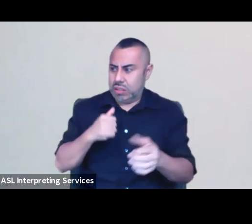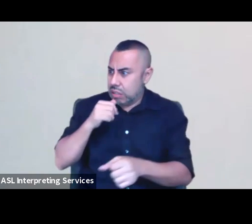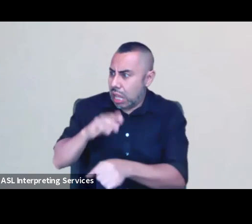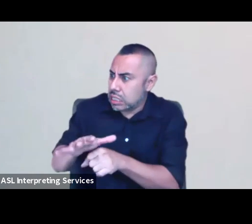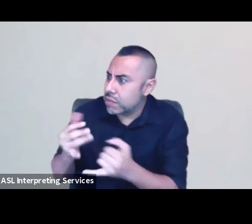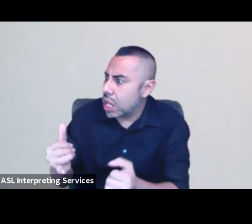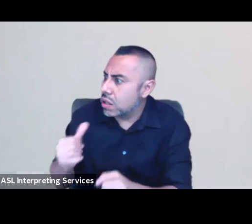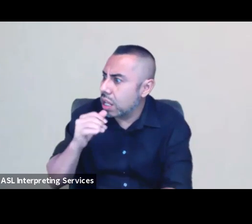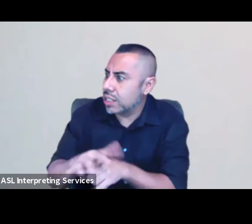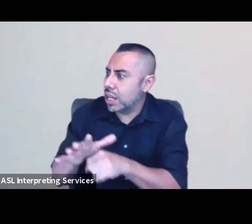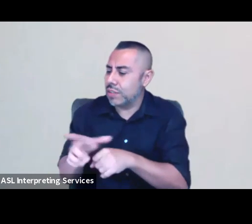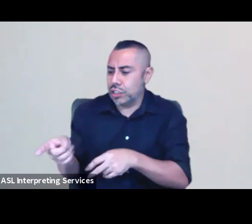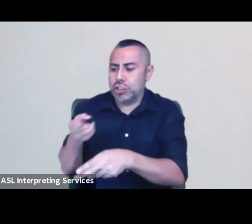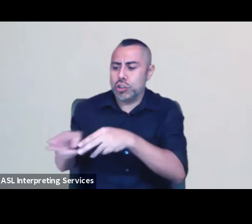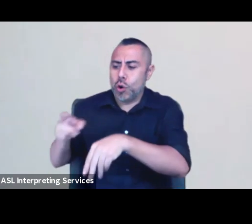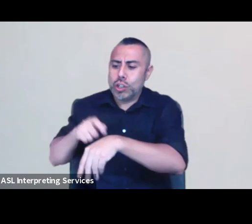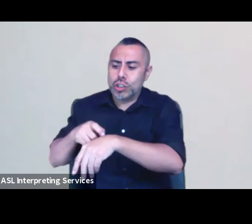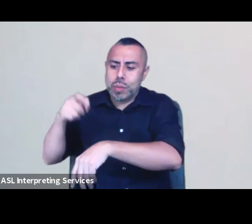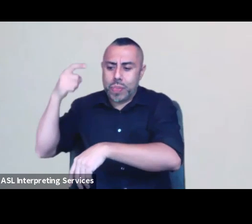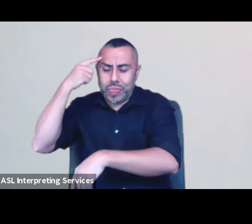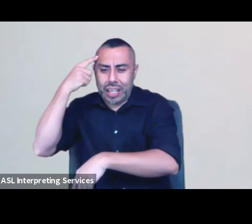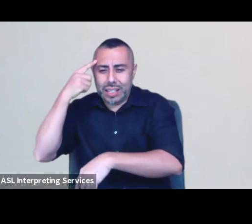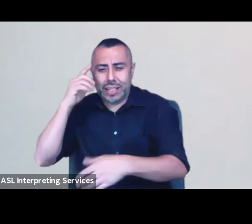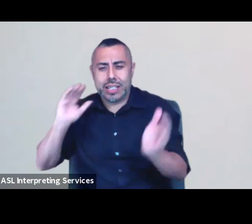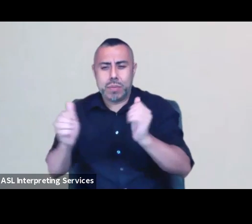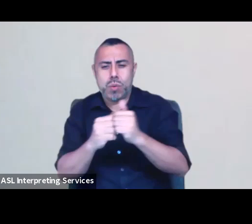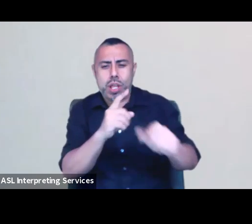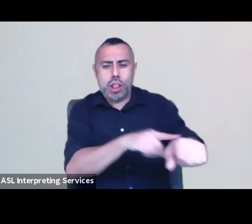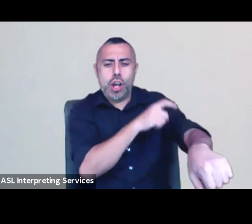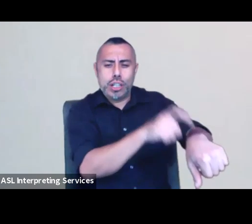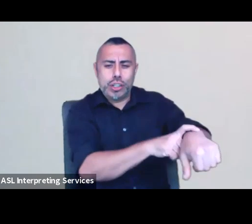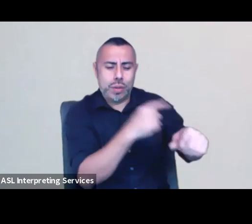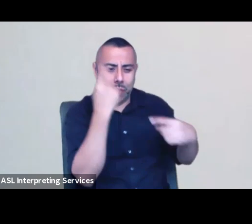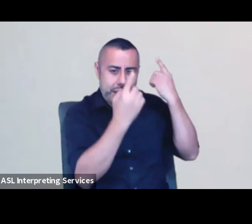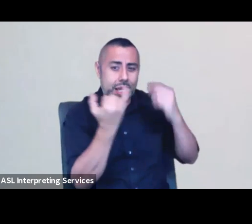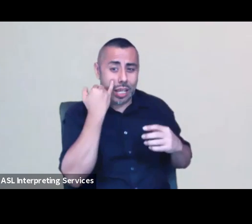If we can learn to recognize the patterns of scarcity mentality in ourselves and others,